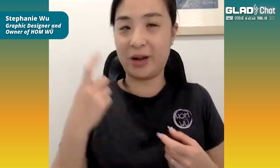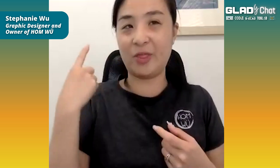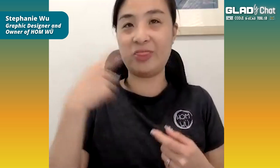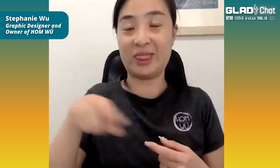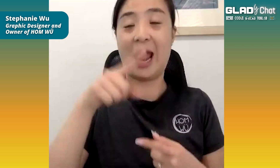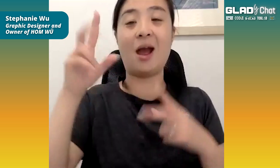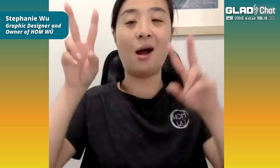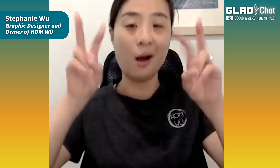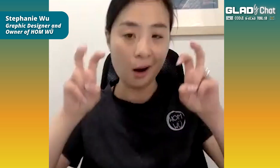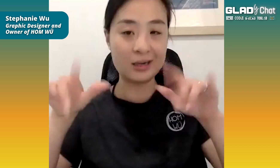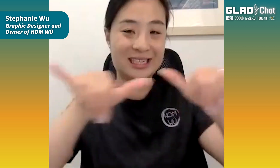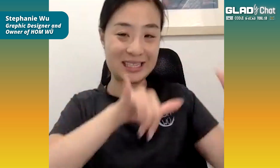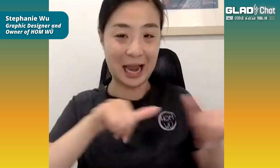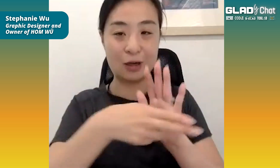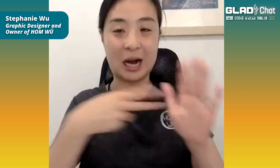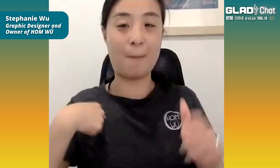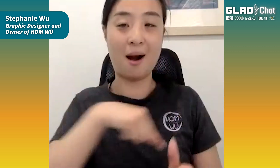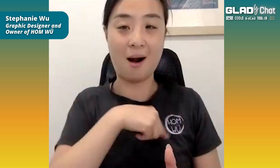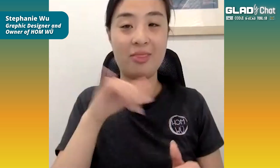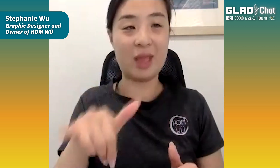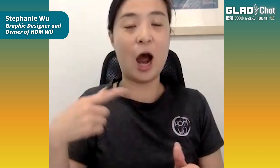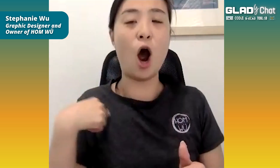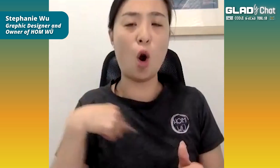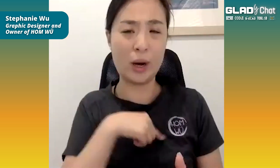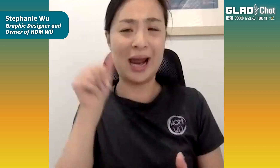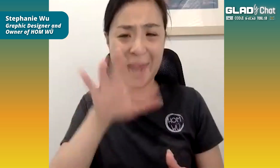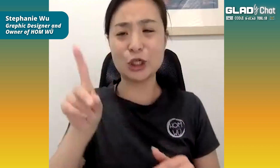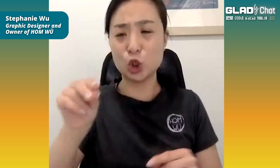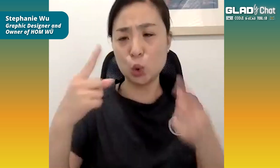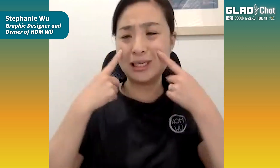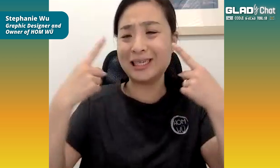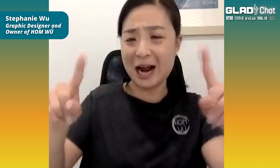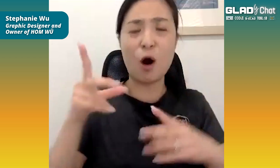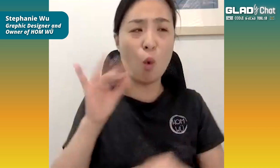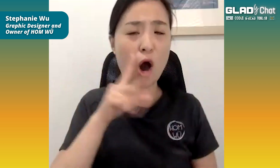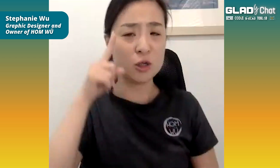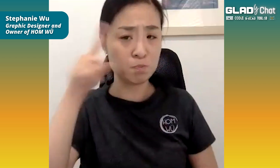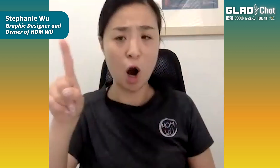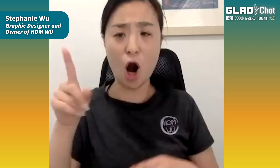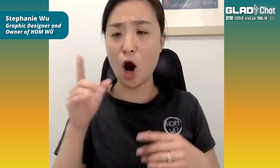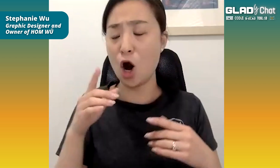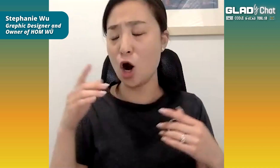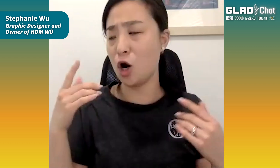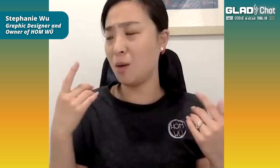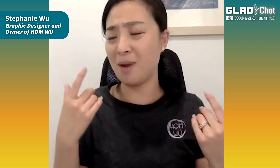because they stereotype us that Asians do succeed, we’re smart--